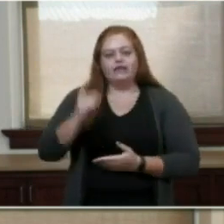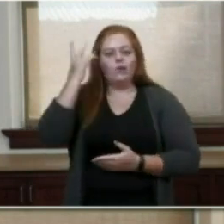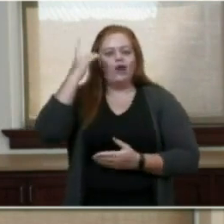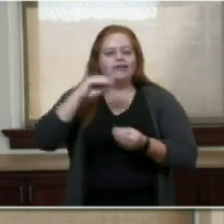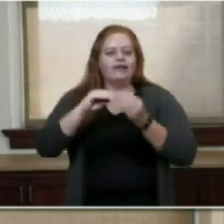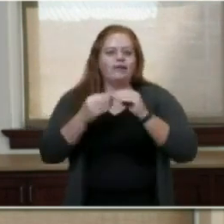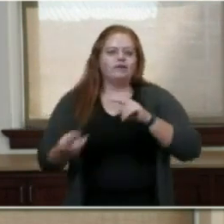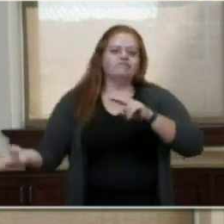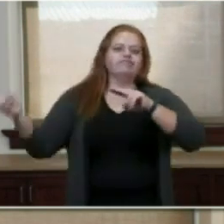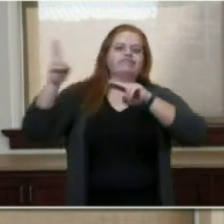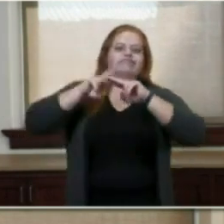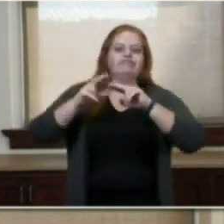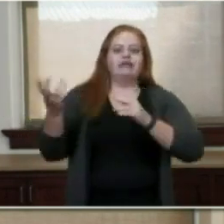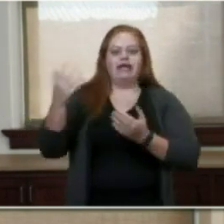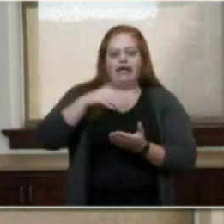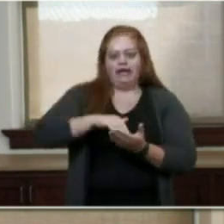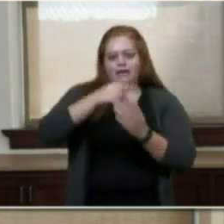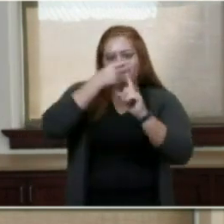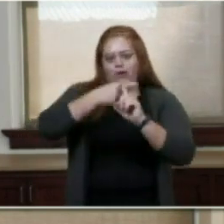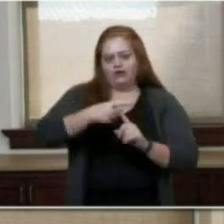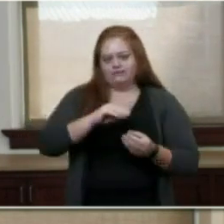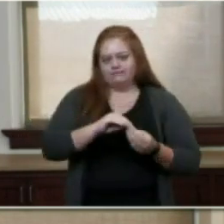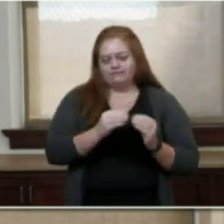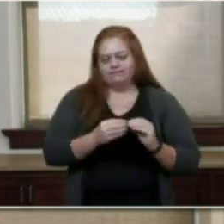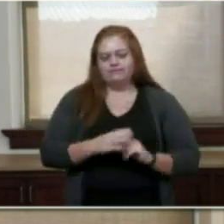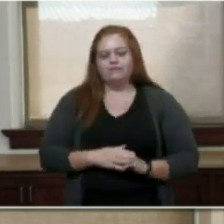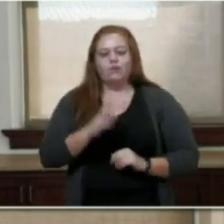and but for the time being, we are going to continue to report our county